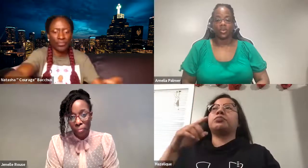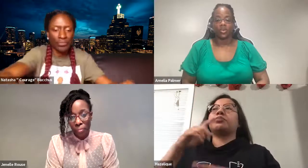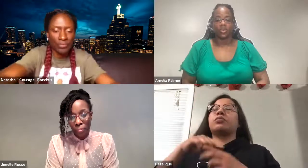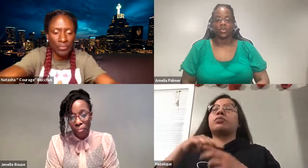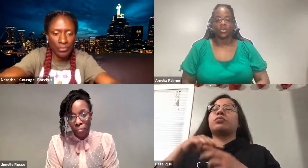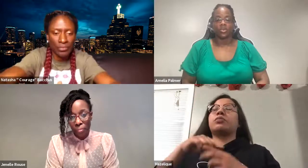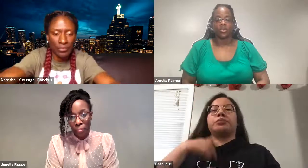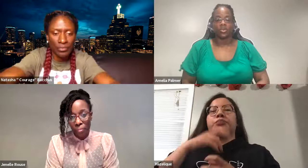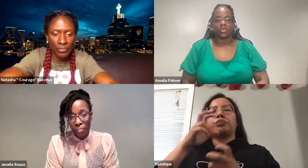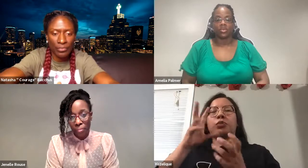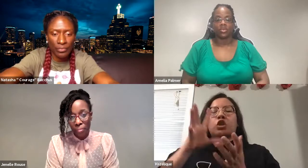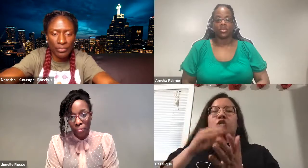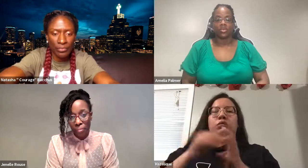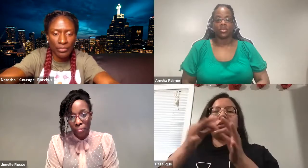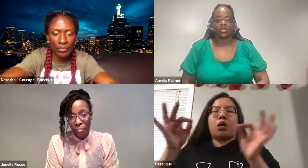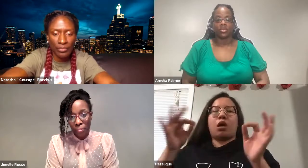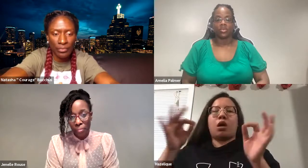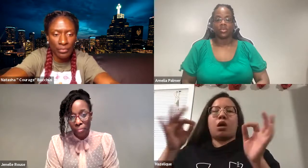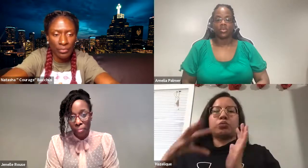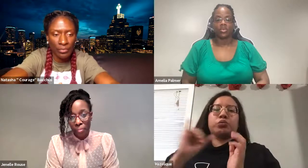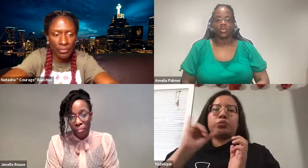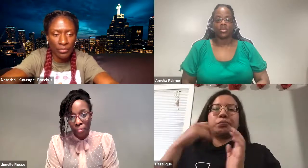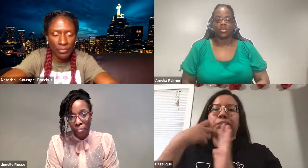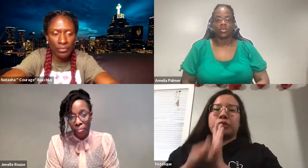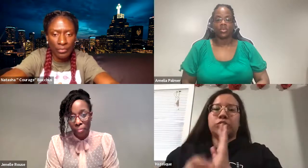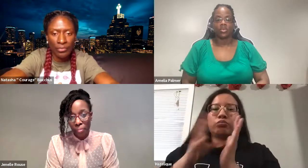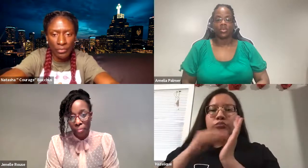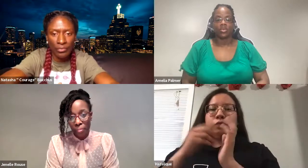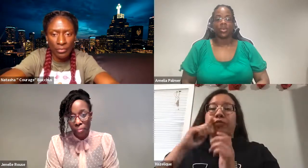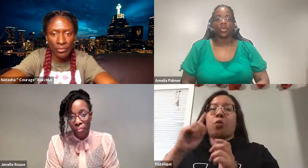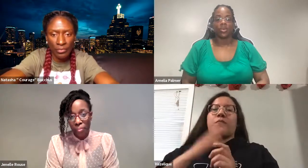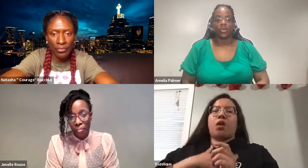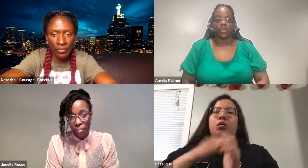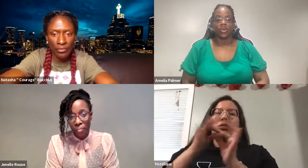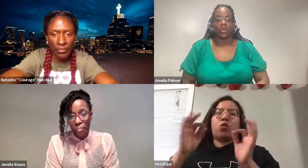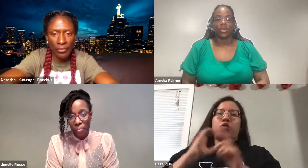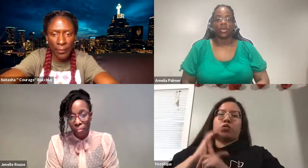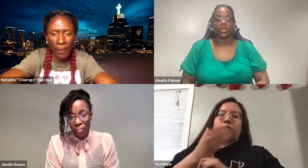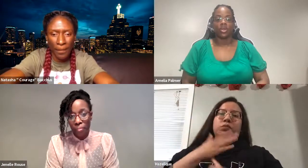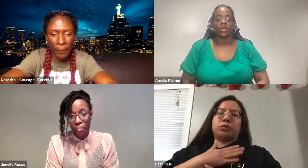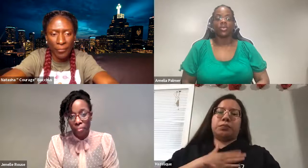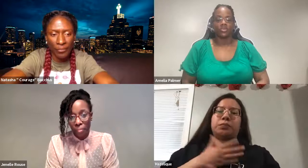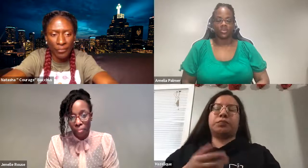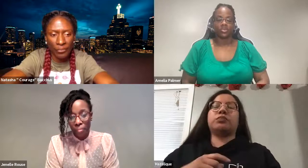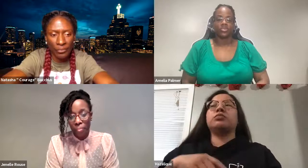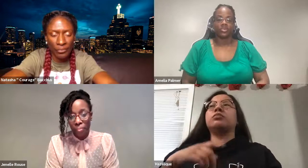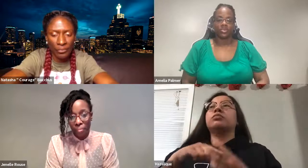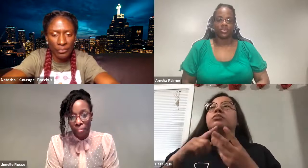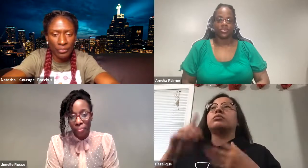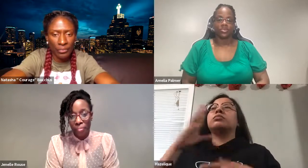i identify as Oneida and i'm learning linguistics as well and-- learning sorry a lot about my own